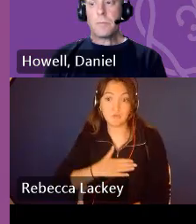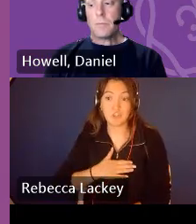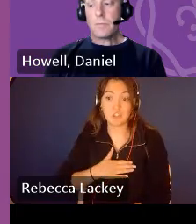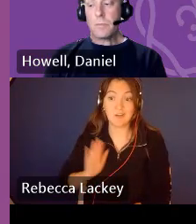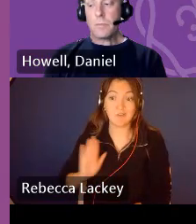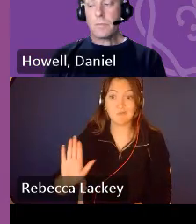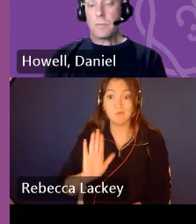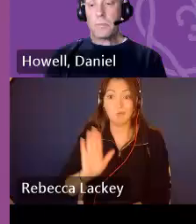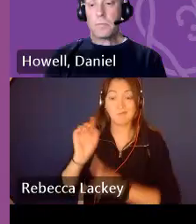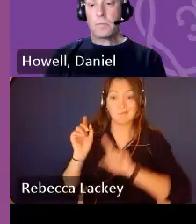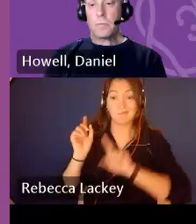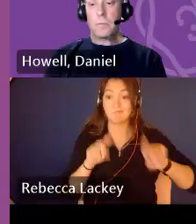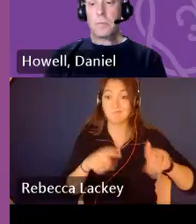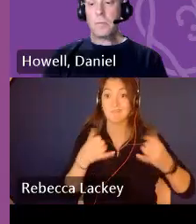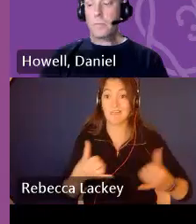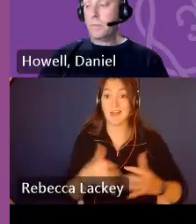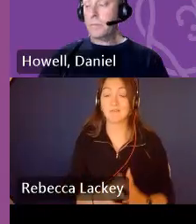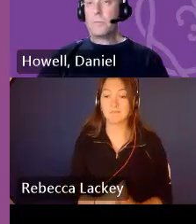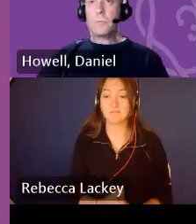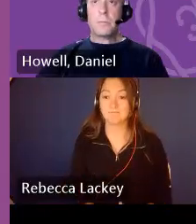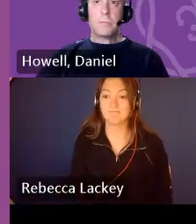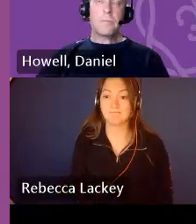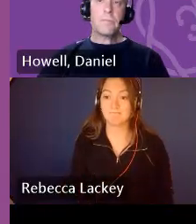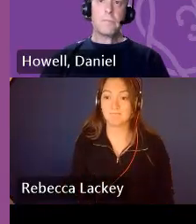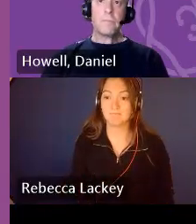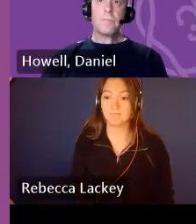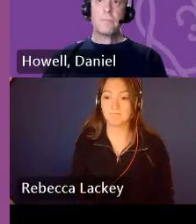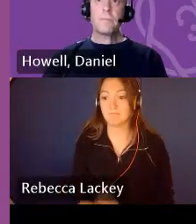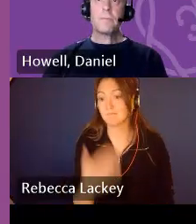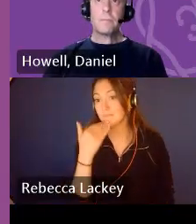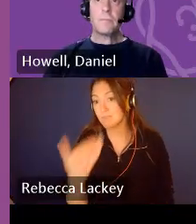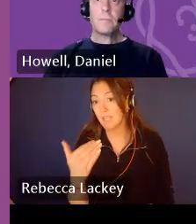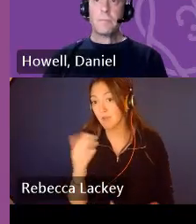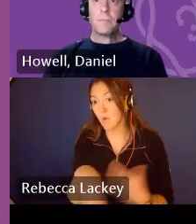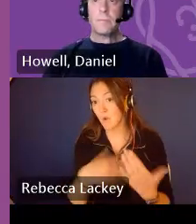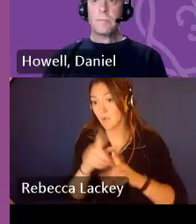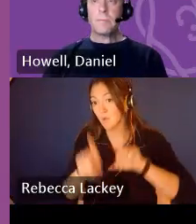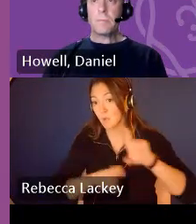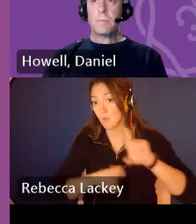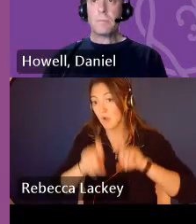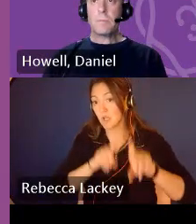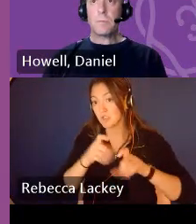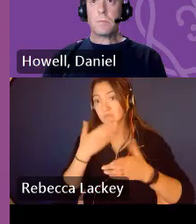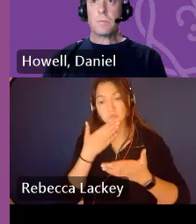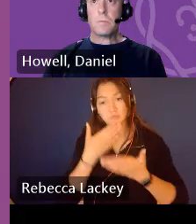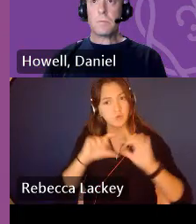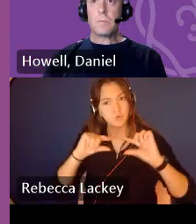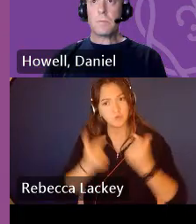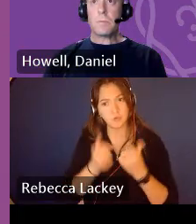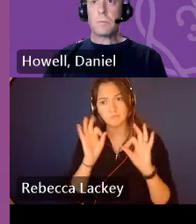uh, attendance tonight. And thank you for all the questions. They've been a very good group.